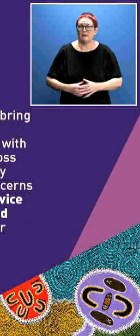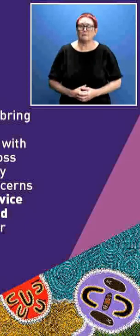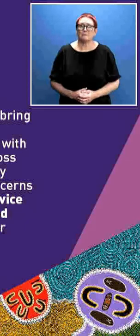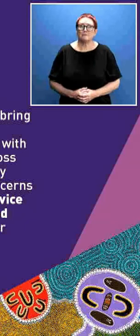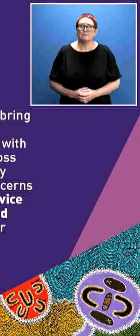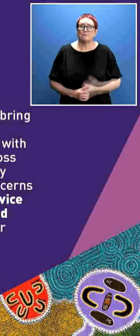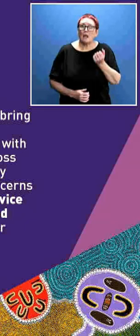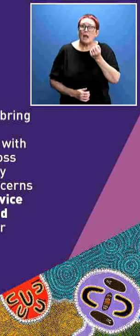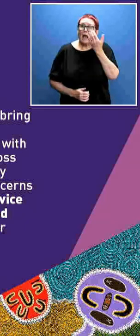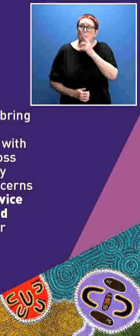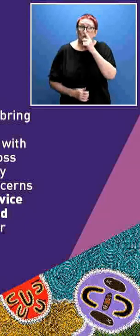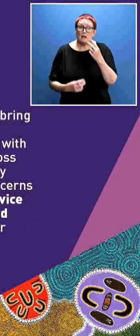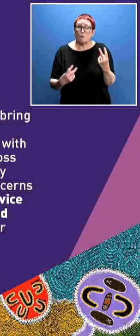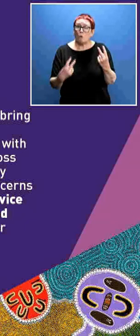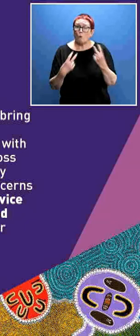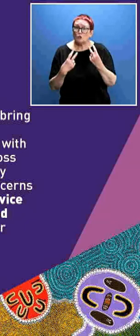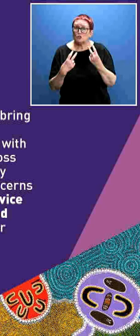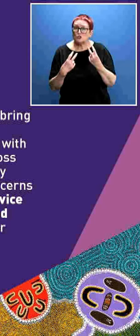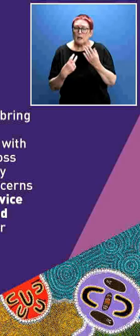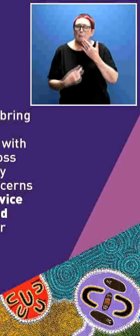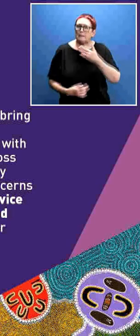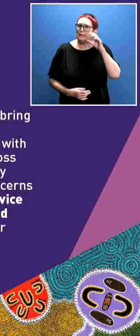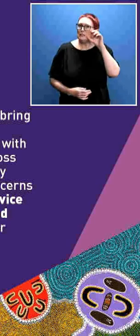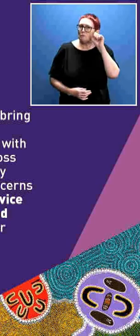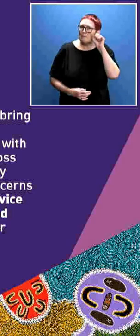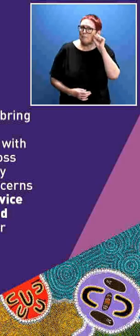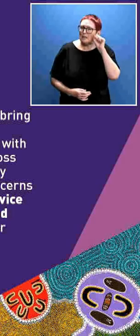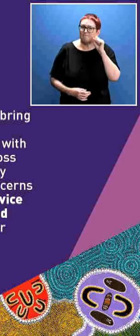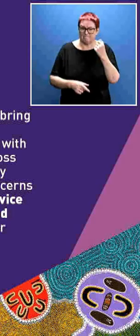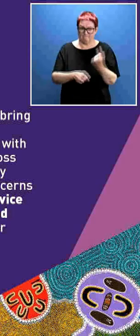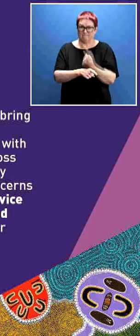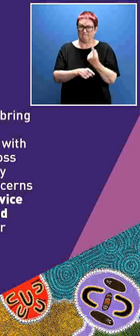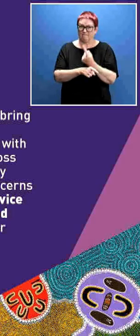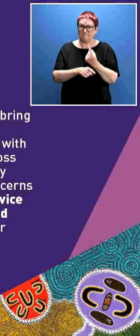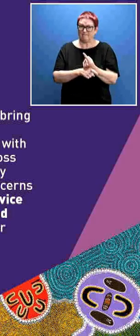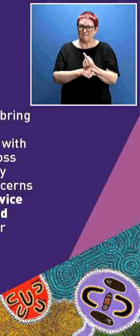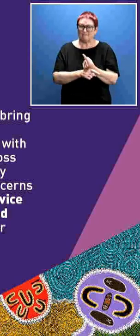First Nations viewers, please note that the evidence may describe trauma,